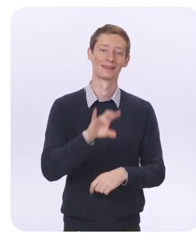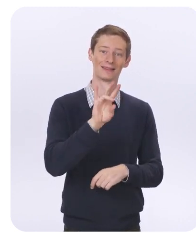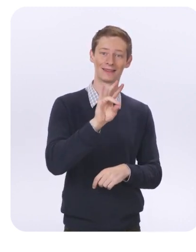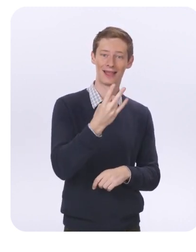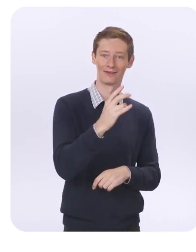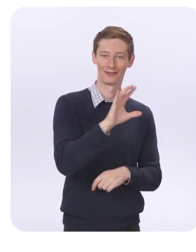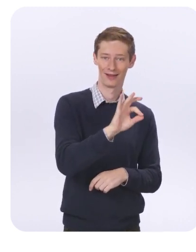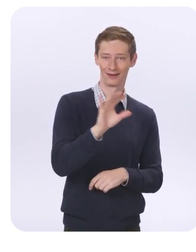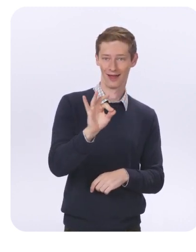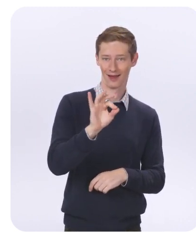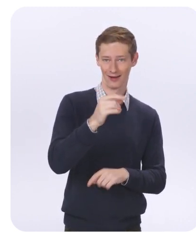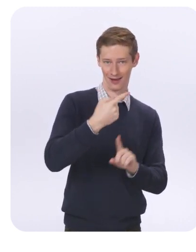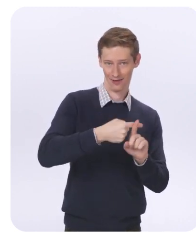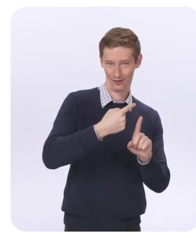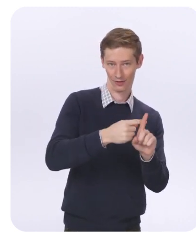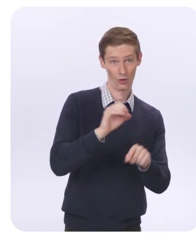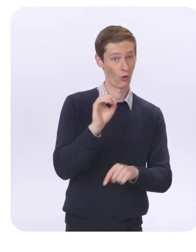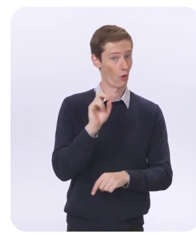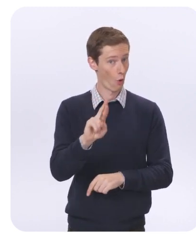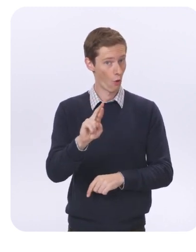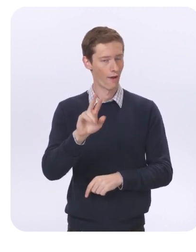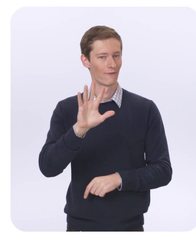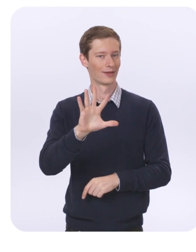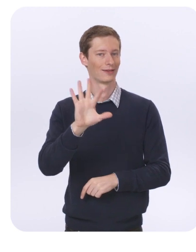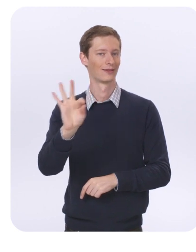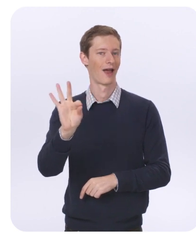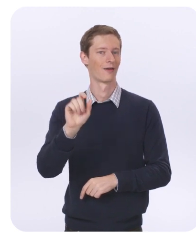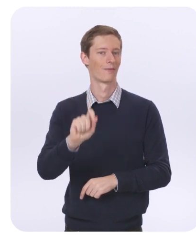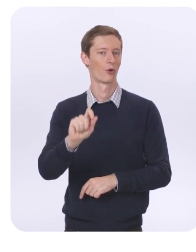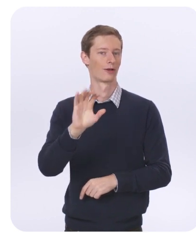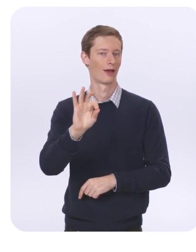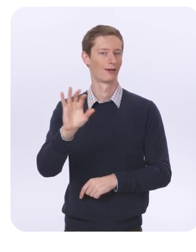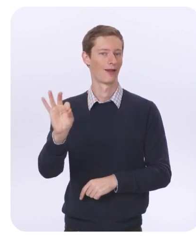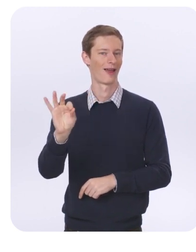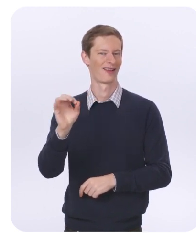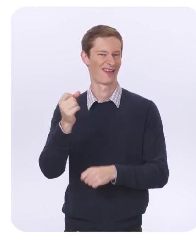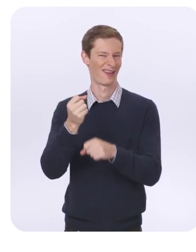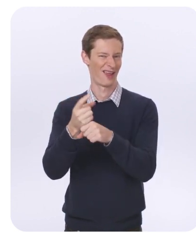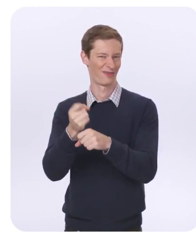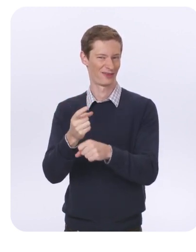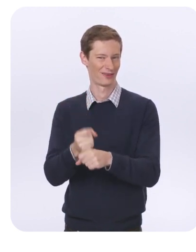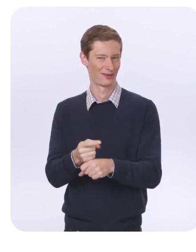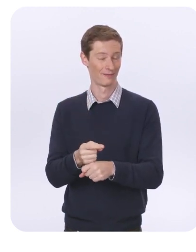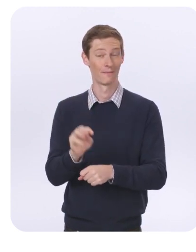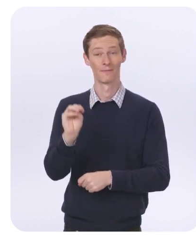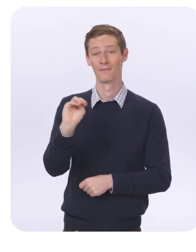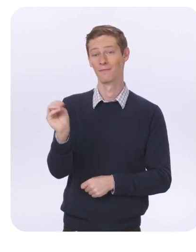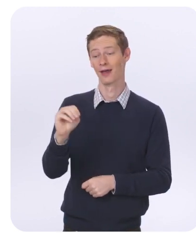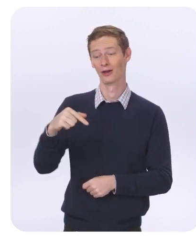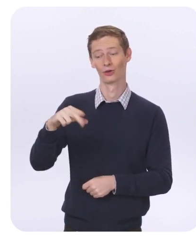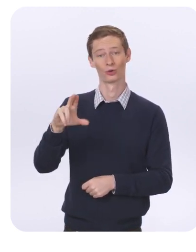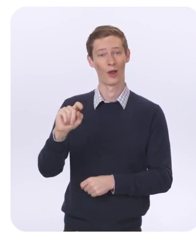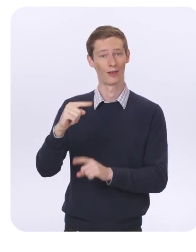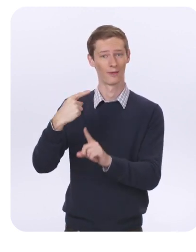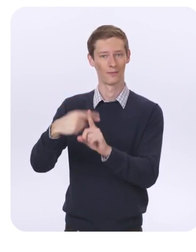ultimately helping developers maximize revenue and reach users in a new way. Stay tuned for more on this in the coming months.